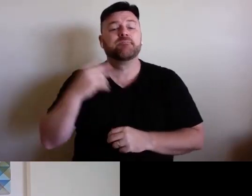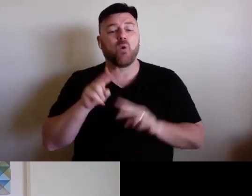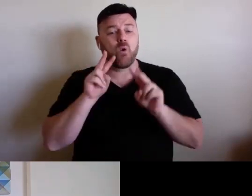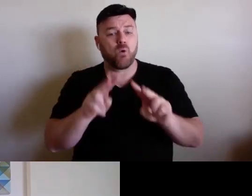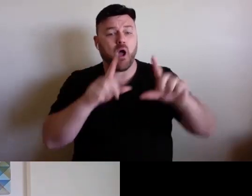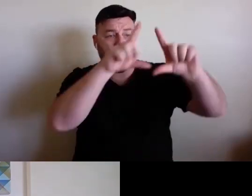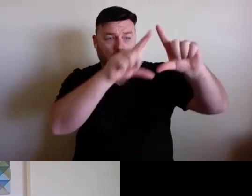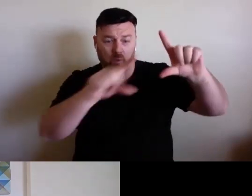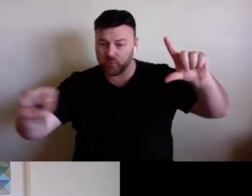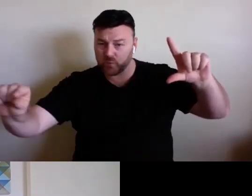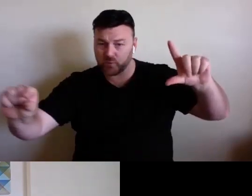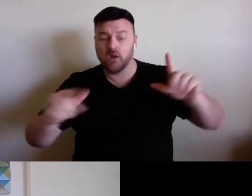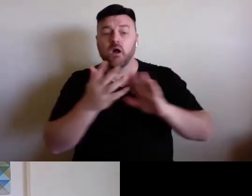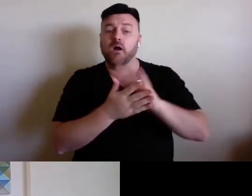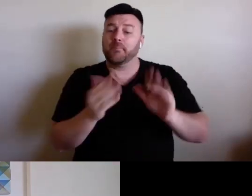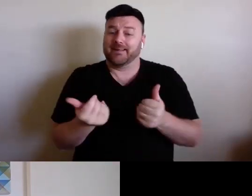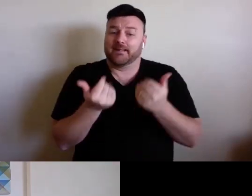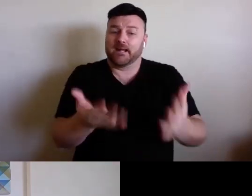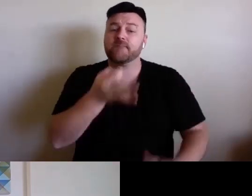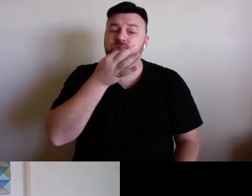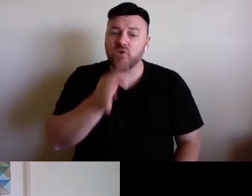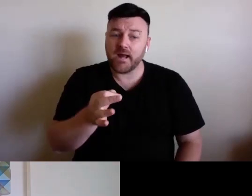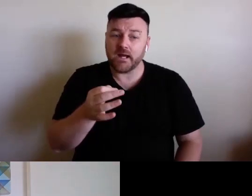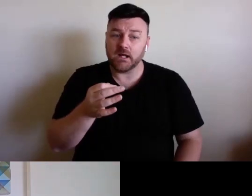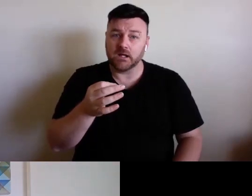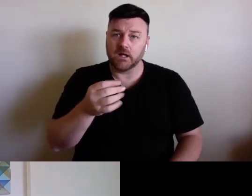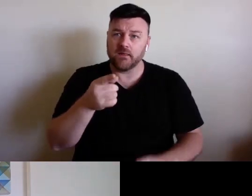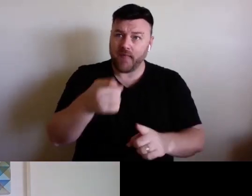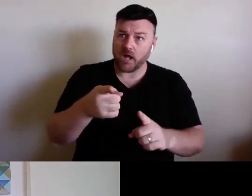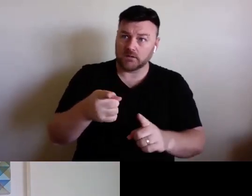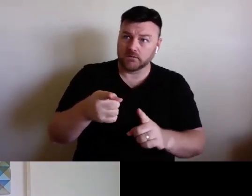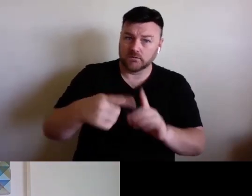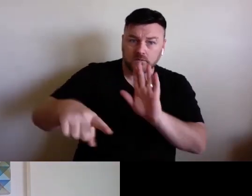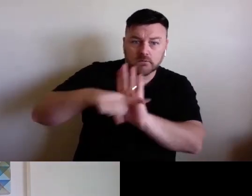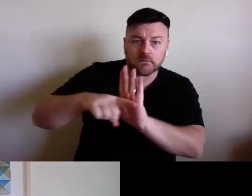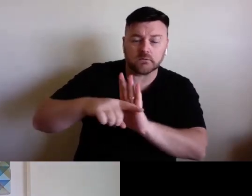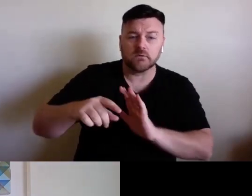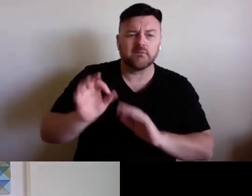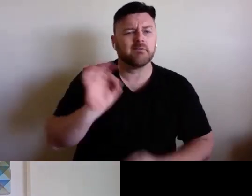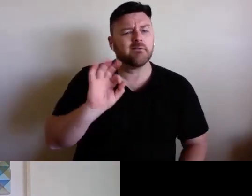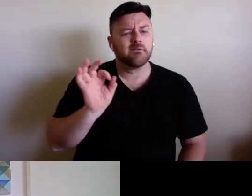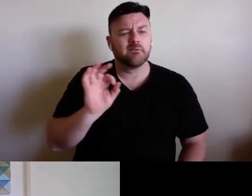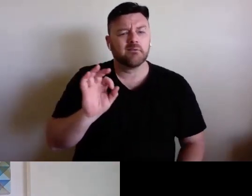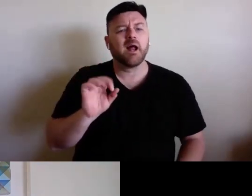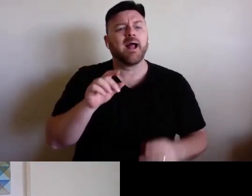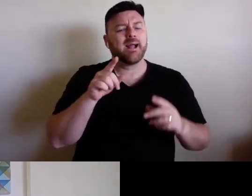you're going to make money from that audience. Look, a lot of it's about